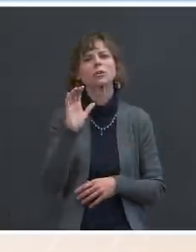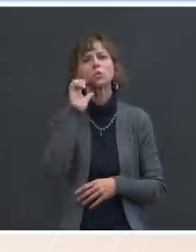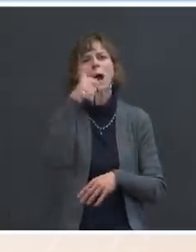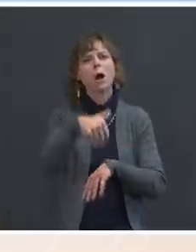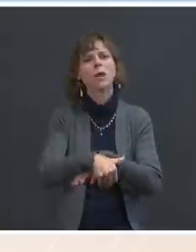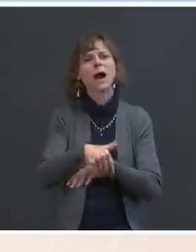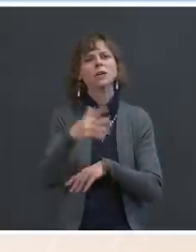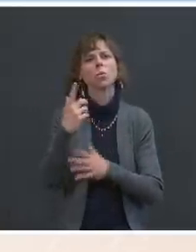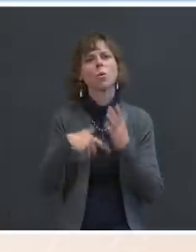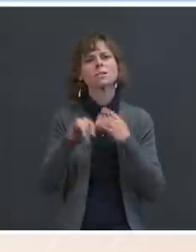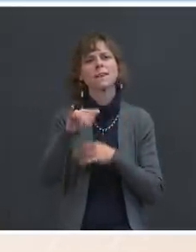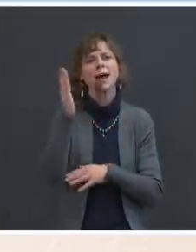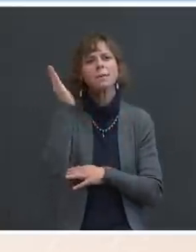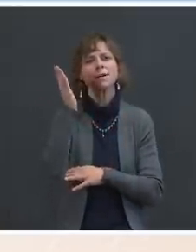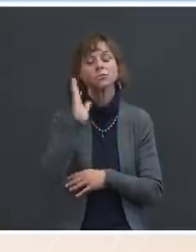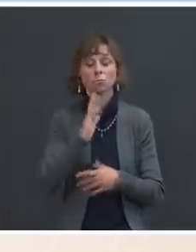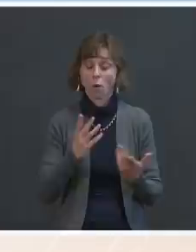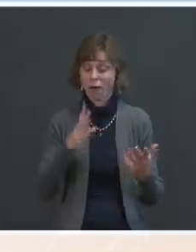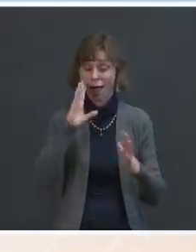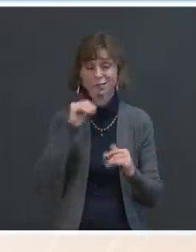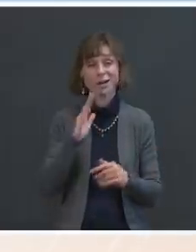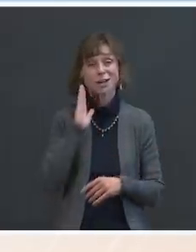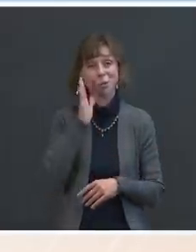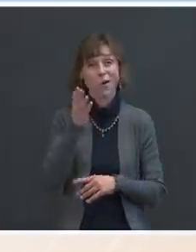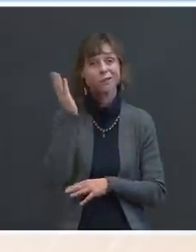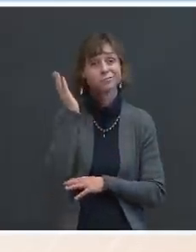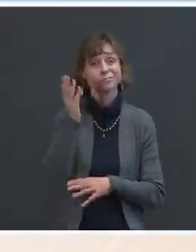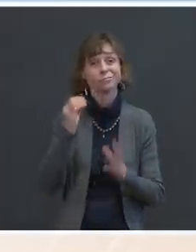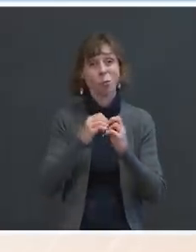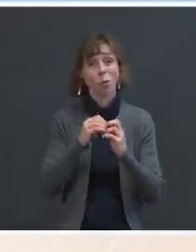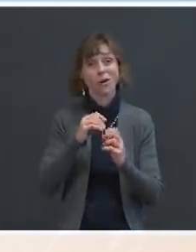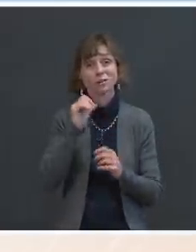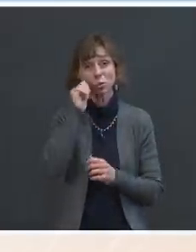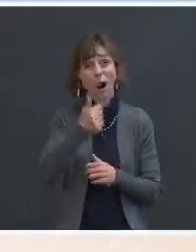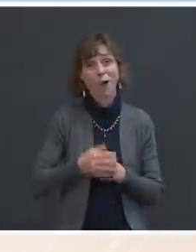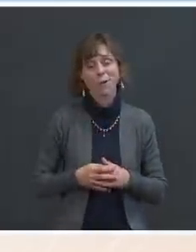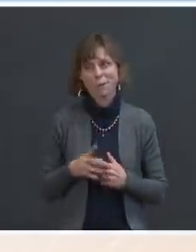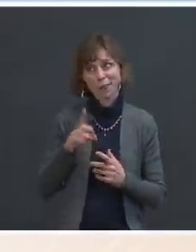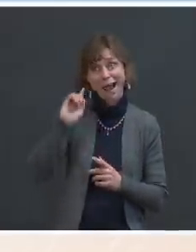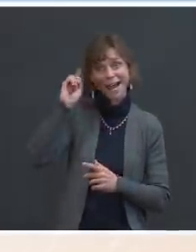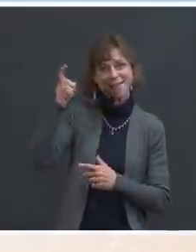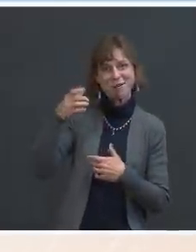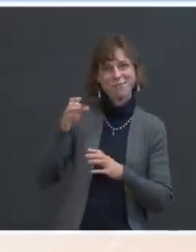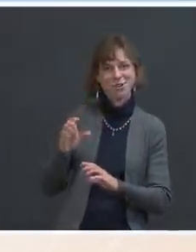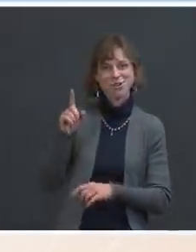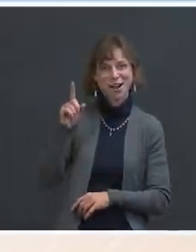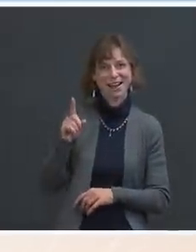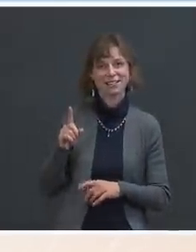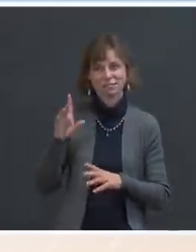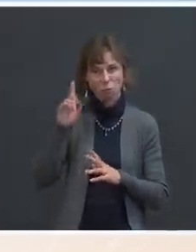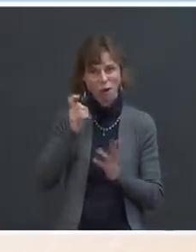Ms. Psaki: I expect we'll have more to say tomorrow about the speech. And I want to just give him a chance to go through the speech again and make sure I'm previewing it